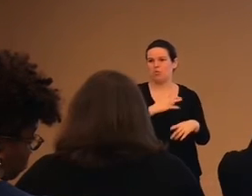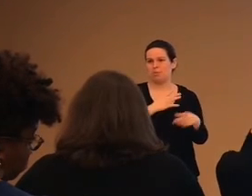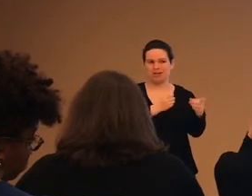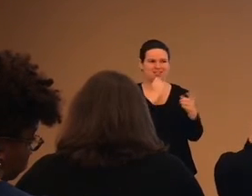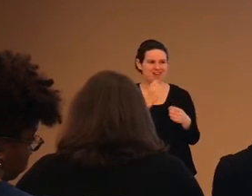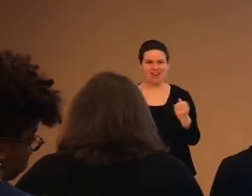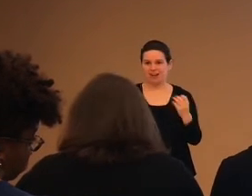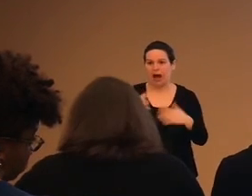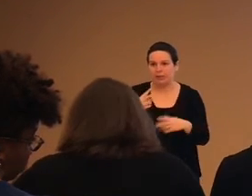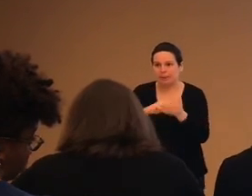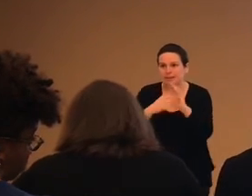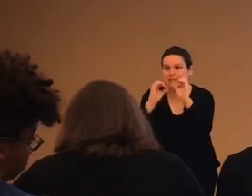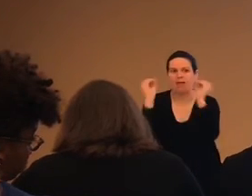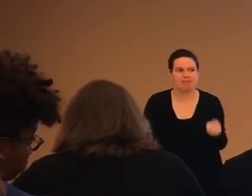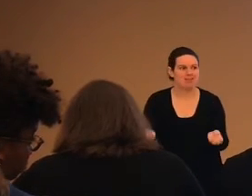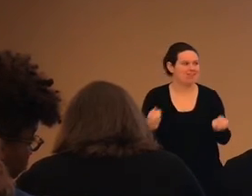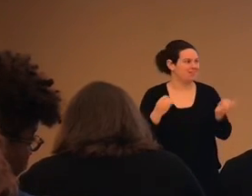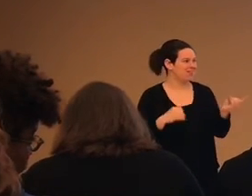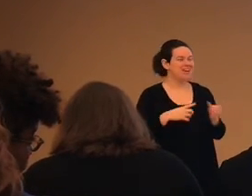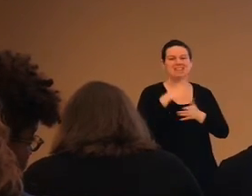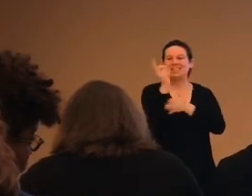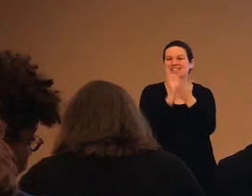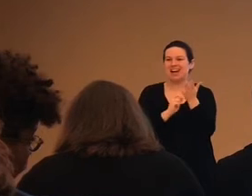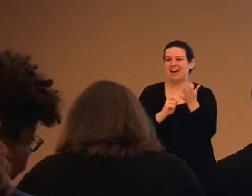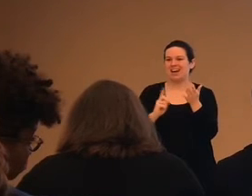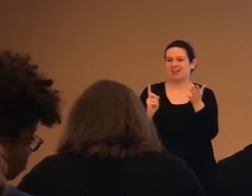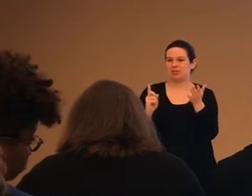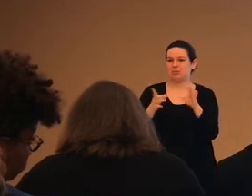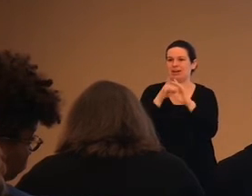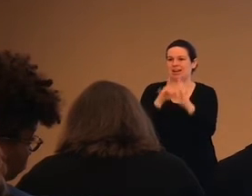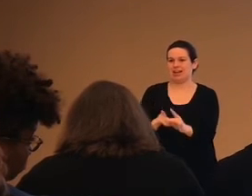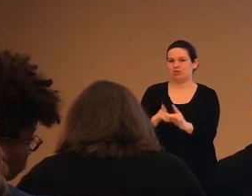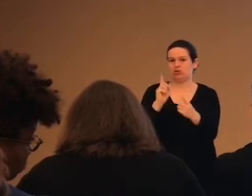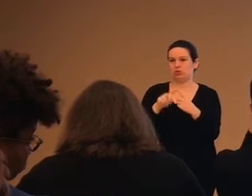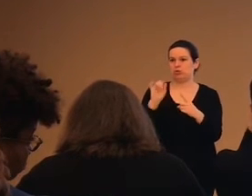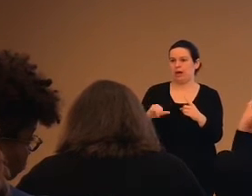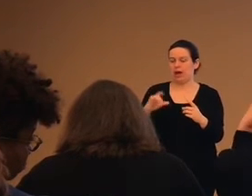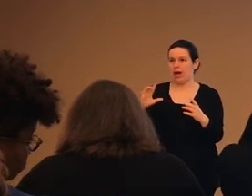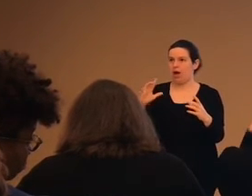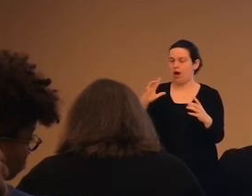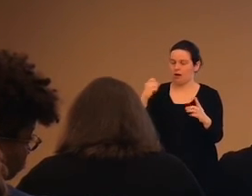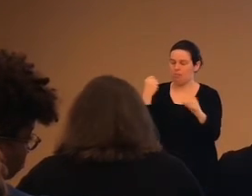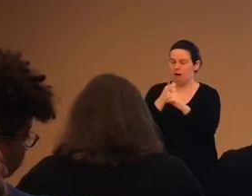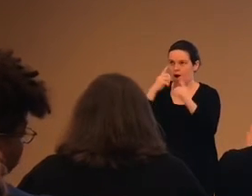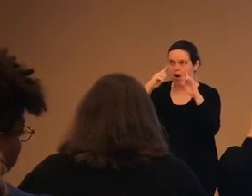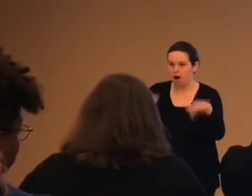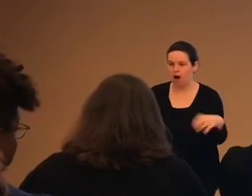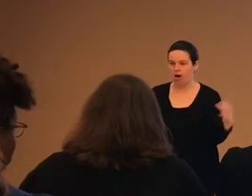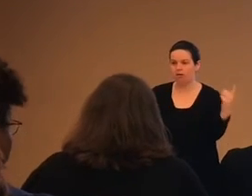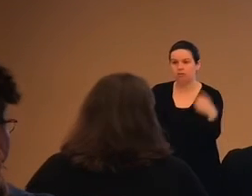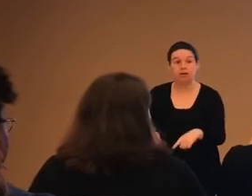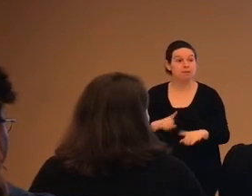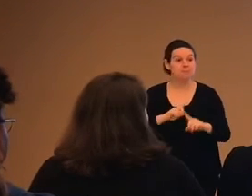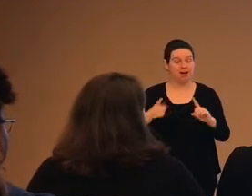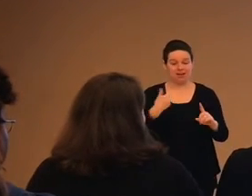Nothing, this is designed to help people make connections to that phenomenon, but by itself putting it on. I don't see anything